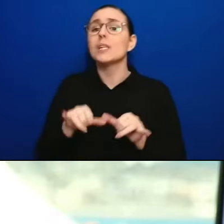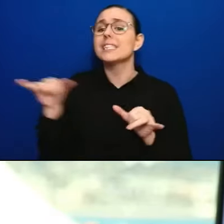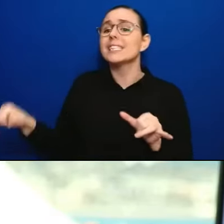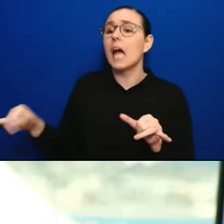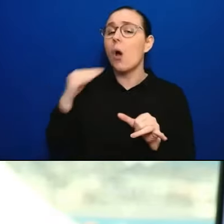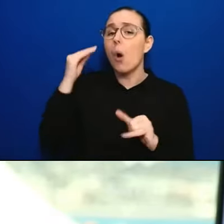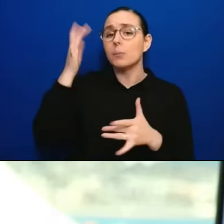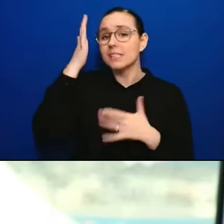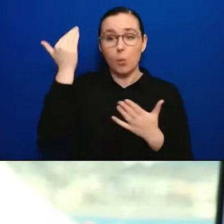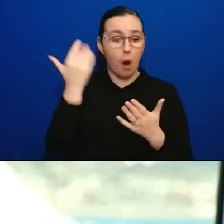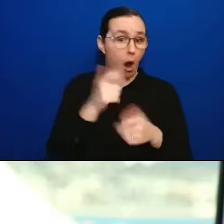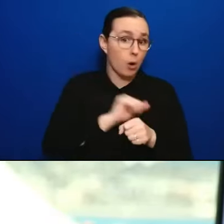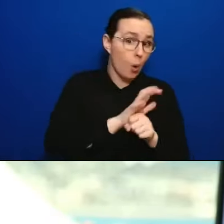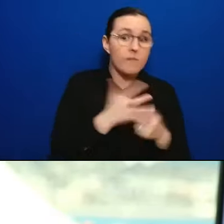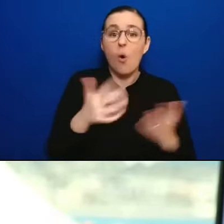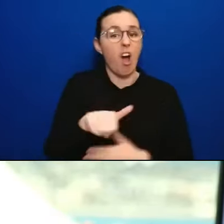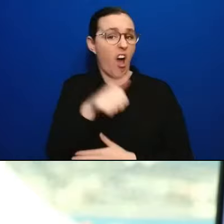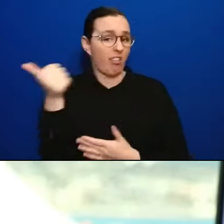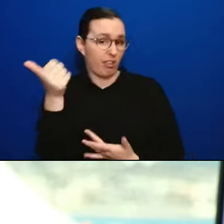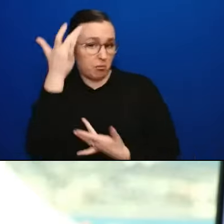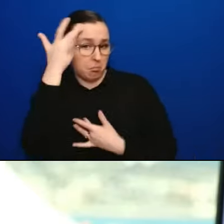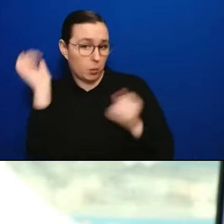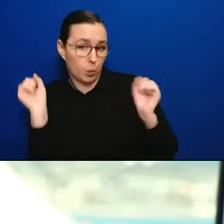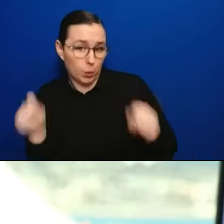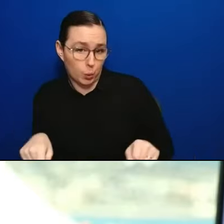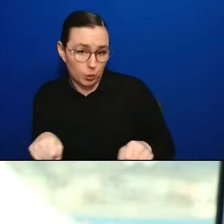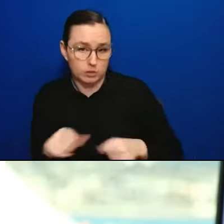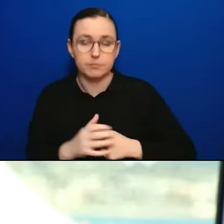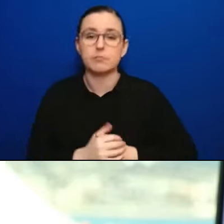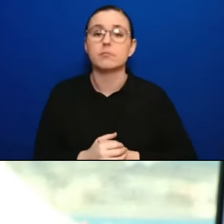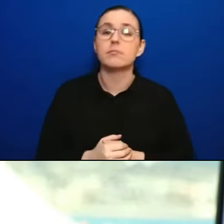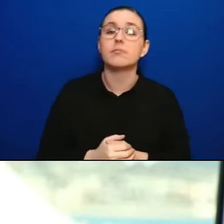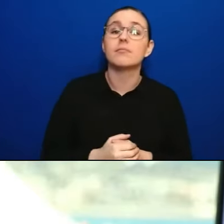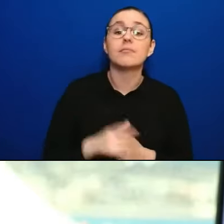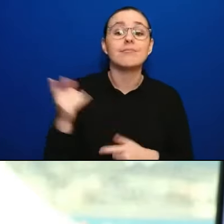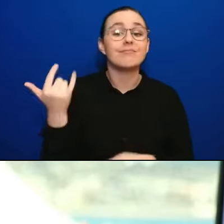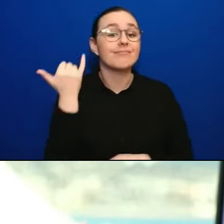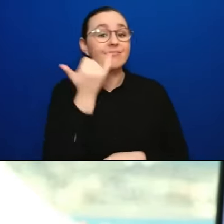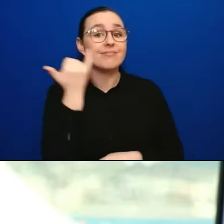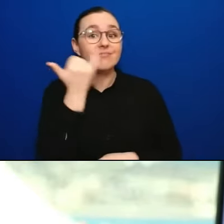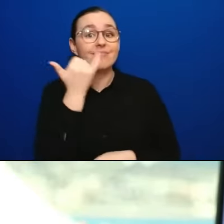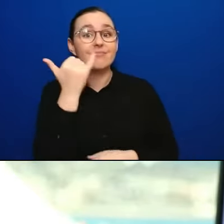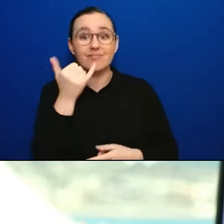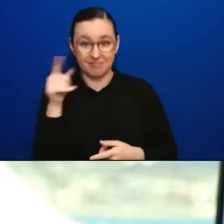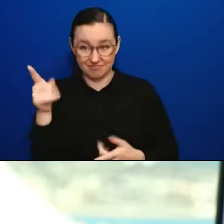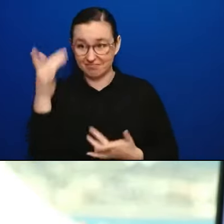something else. The number of healthcare workers as you can tell is